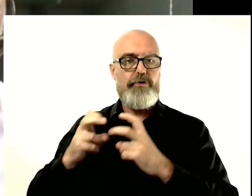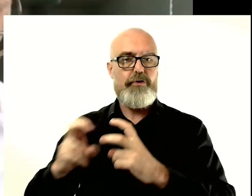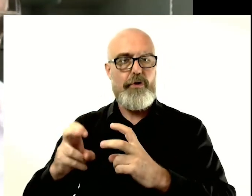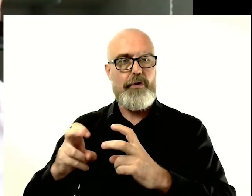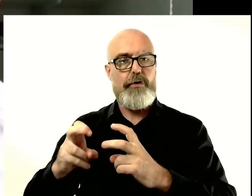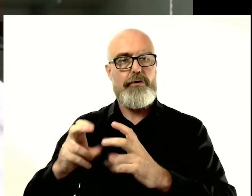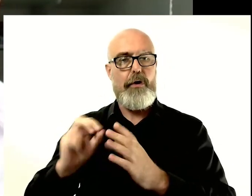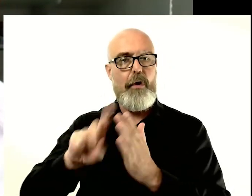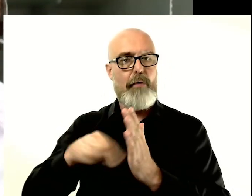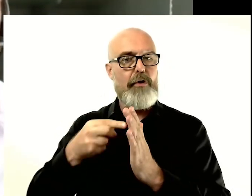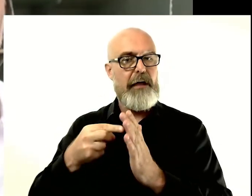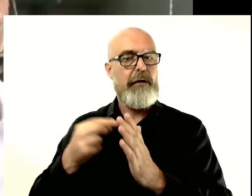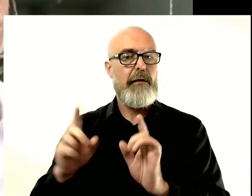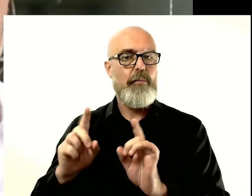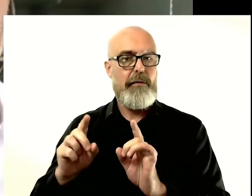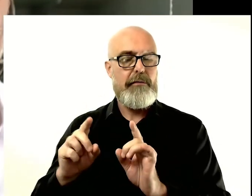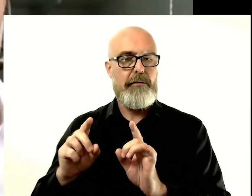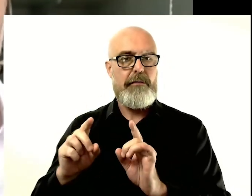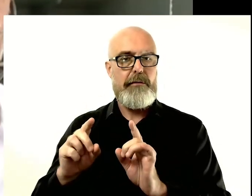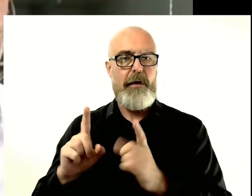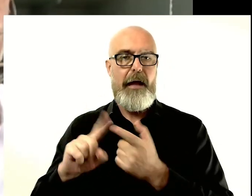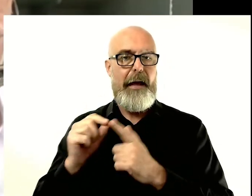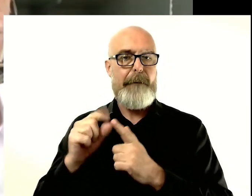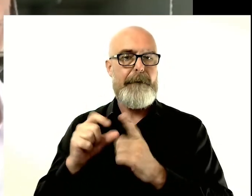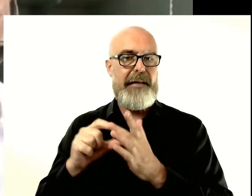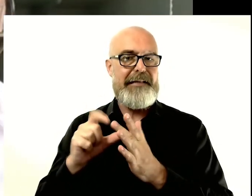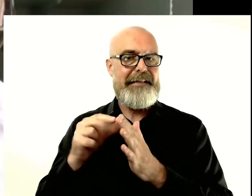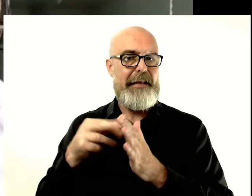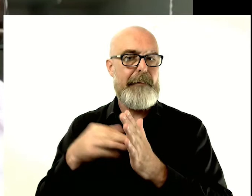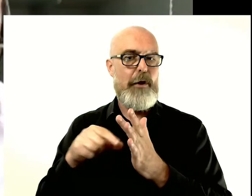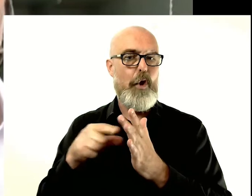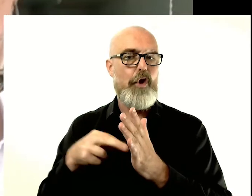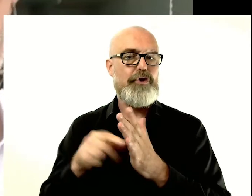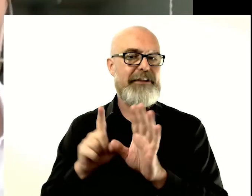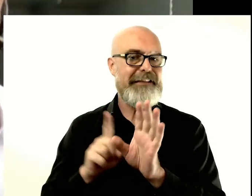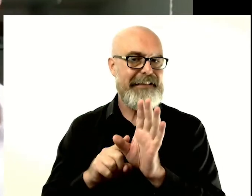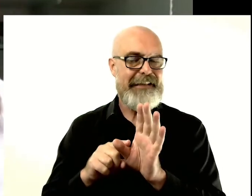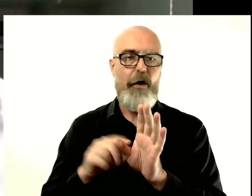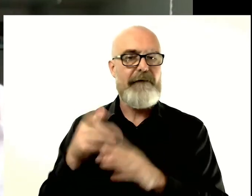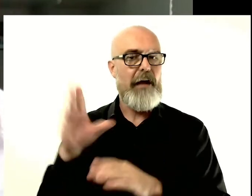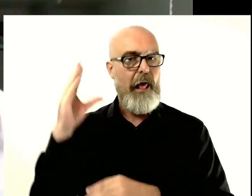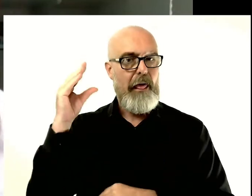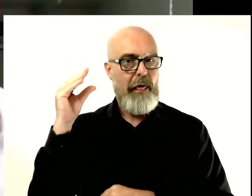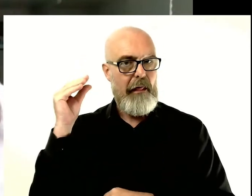and her research project was on